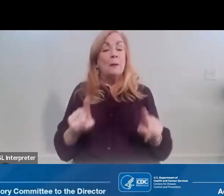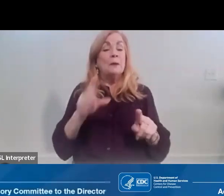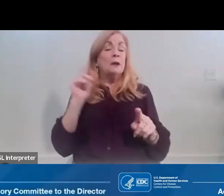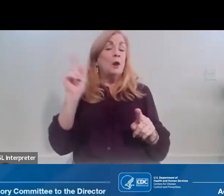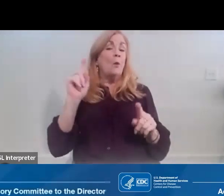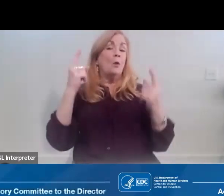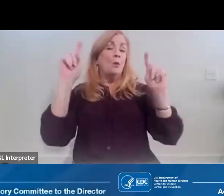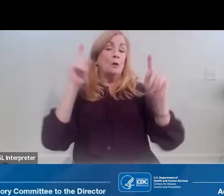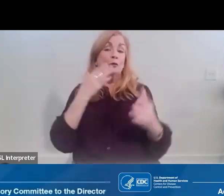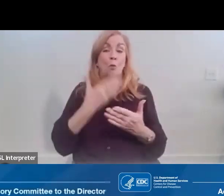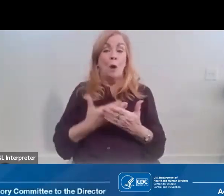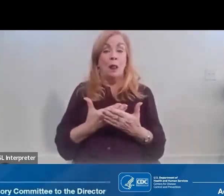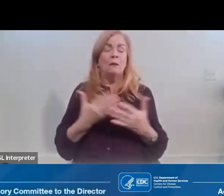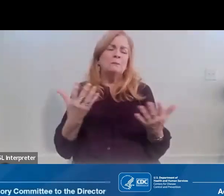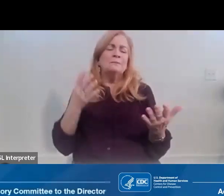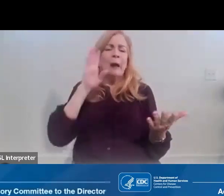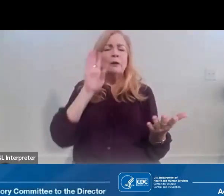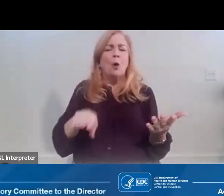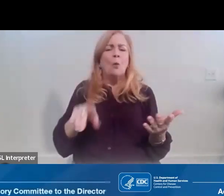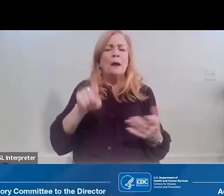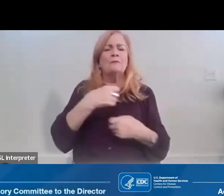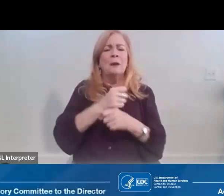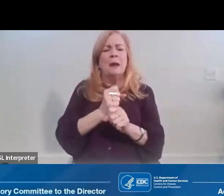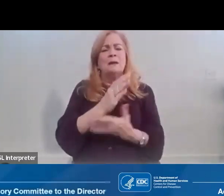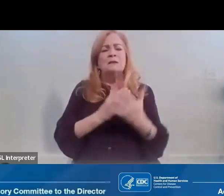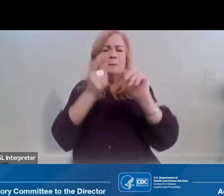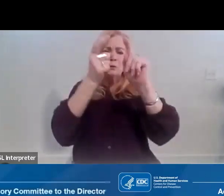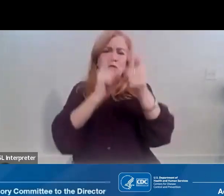I know we need to make some tweaks as we think about it going forward,